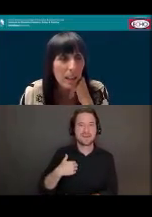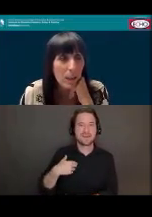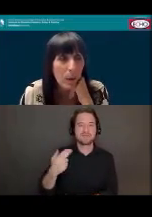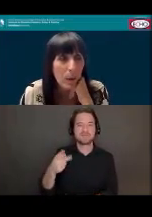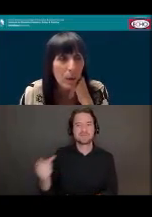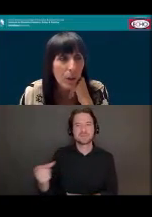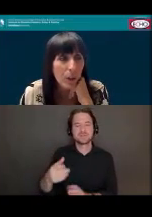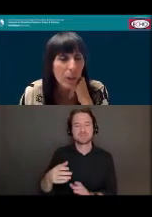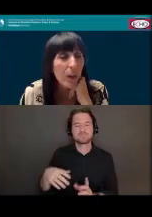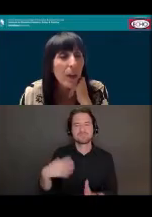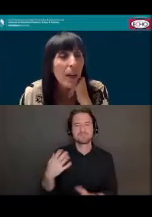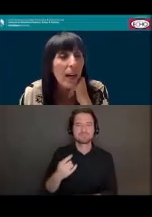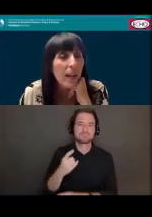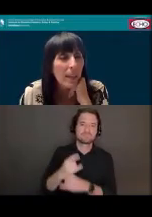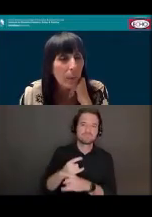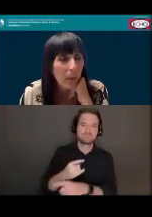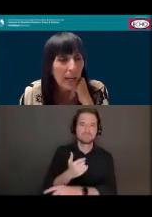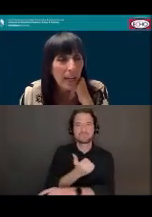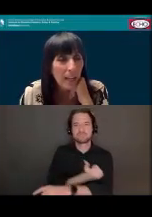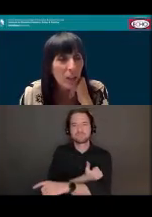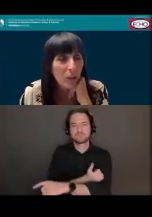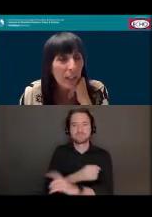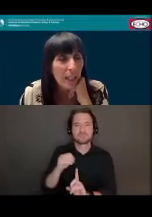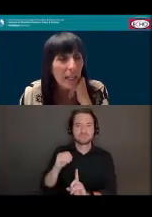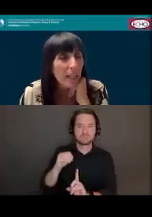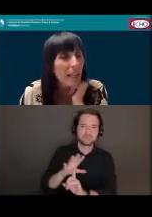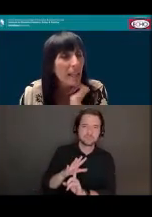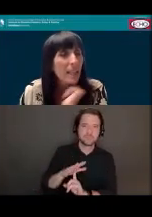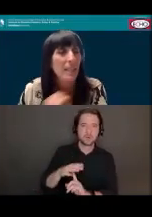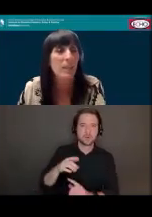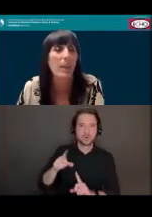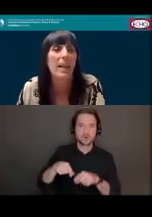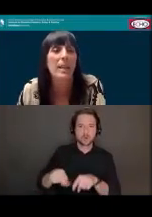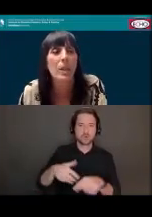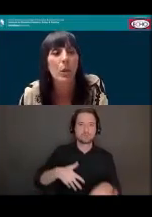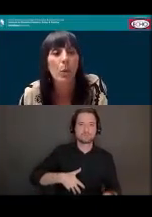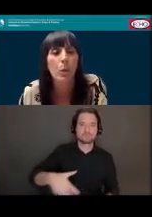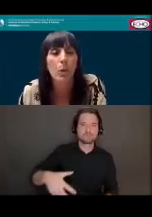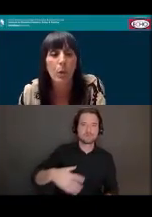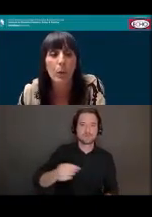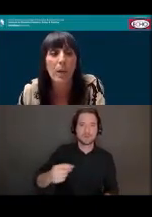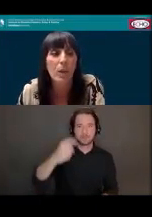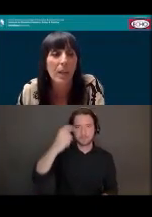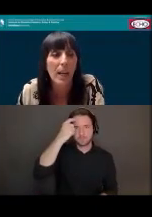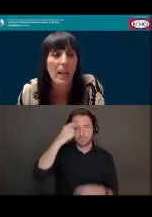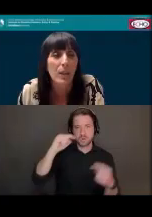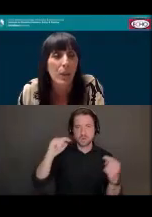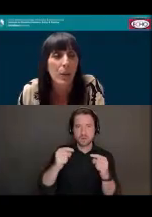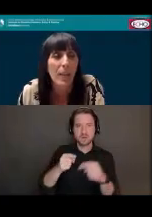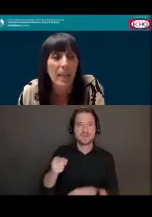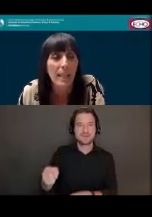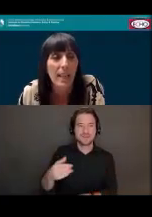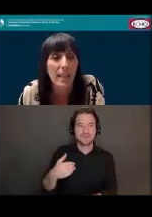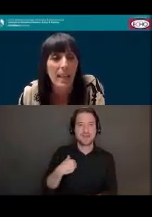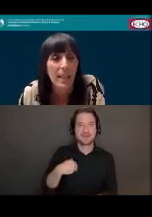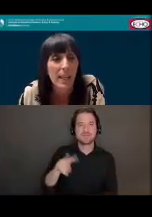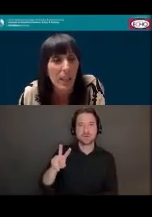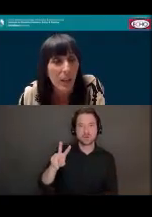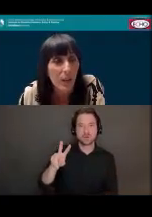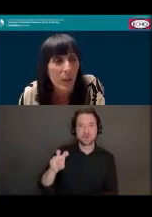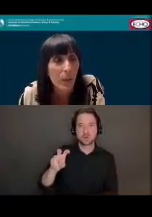exposure and a brain injury. He did spend 202 days in the NICU,